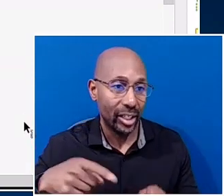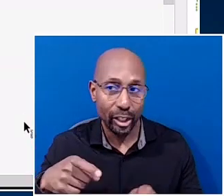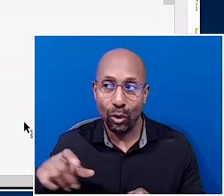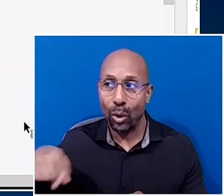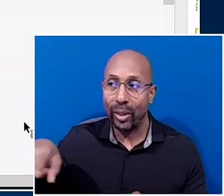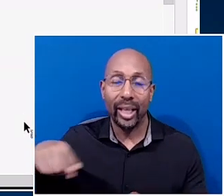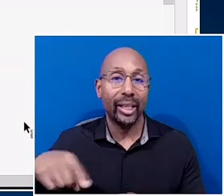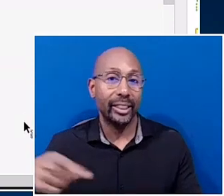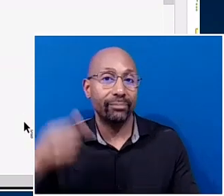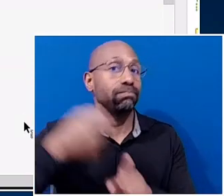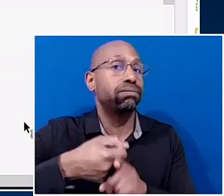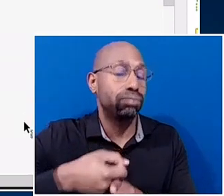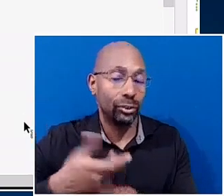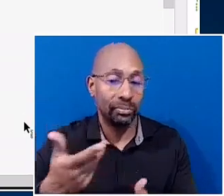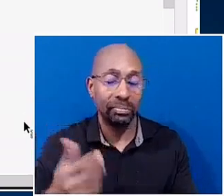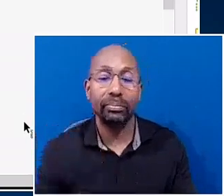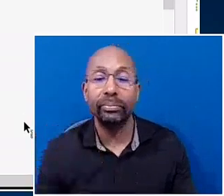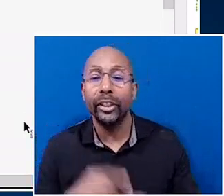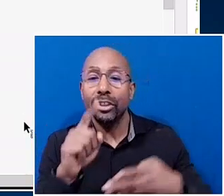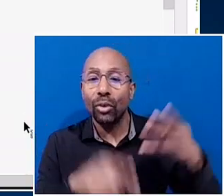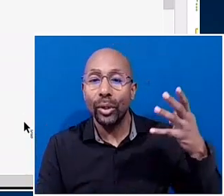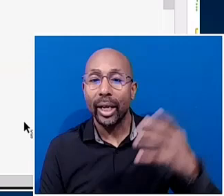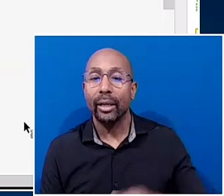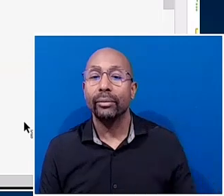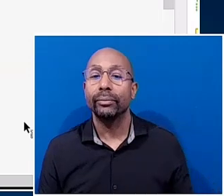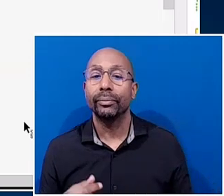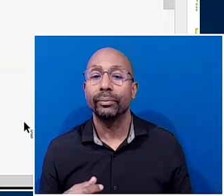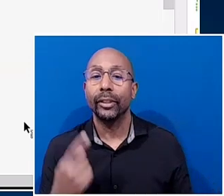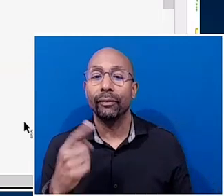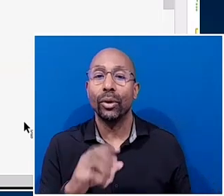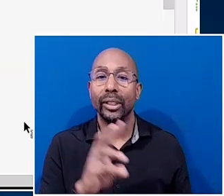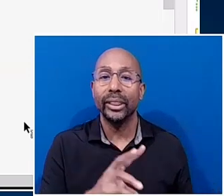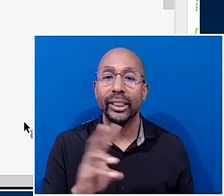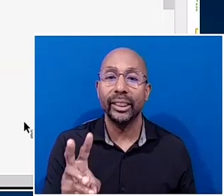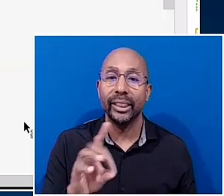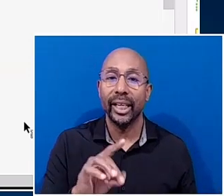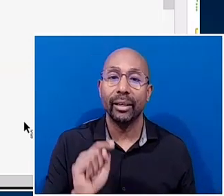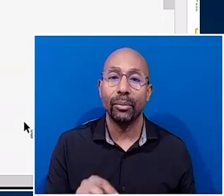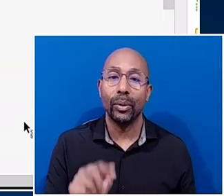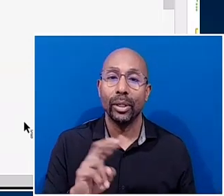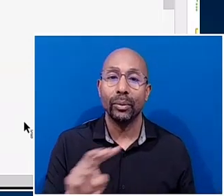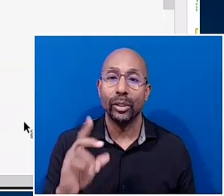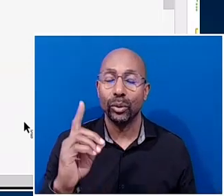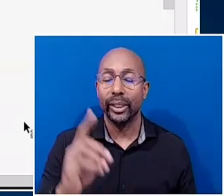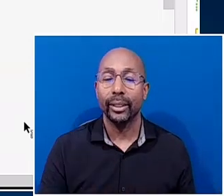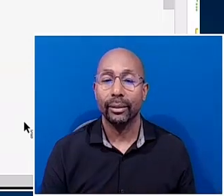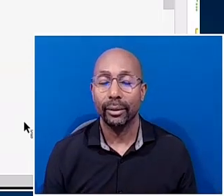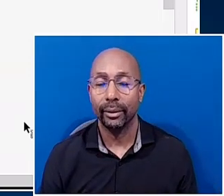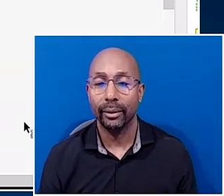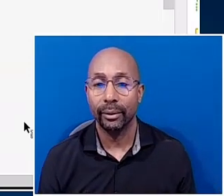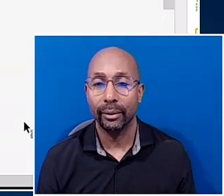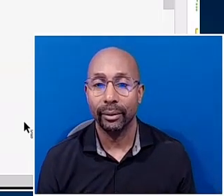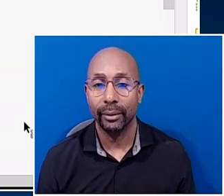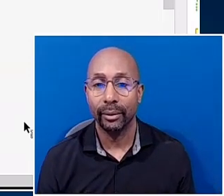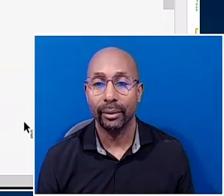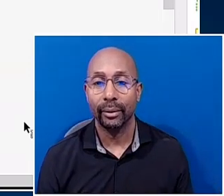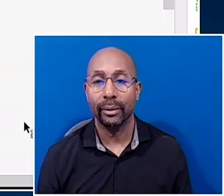we've introduced here, this is under 6 68.22 (d). Approved leave of absences allow an